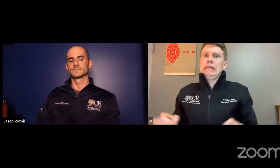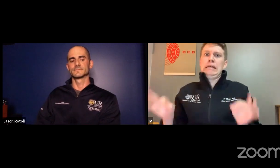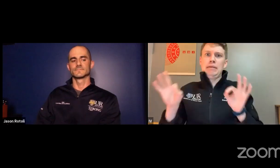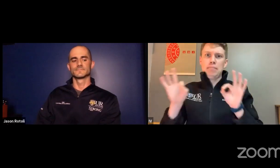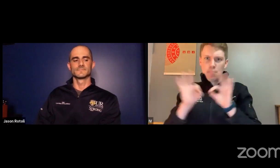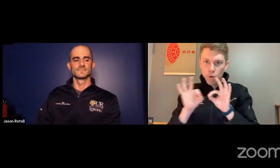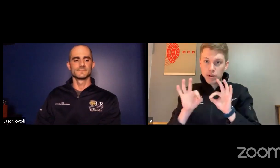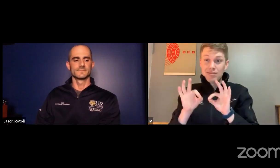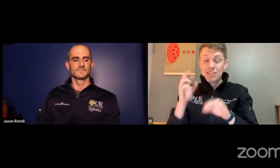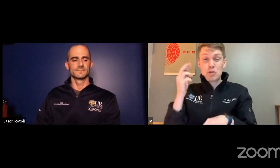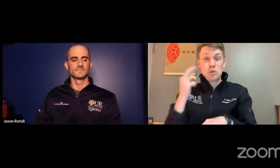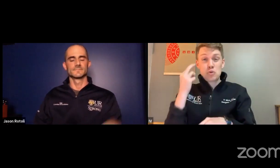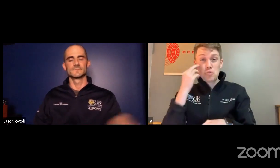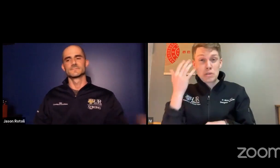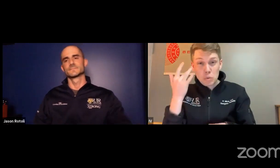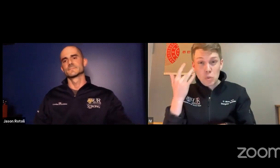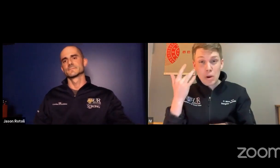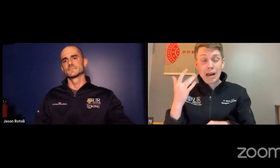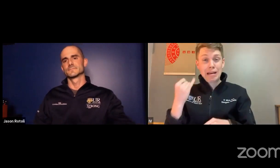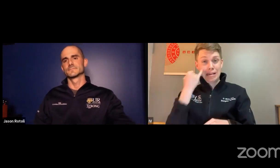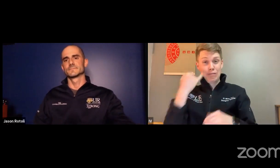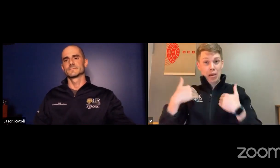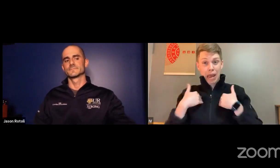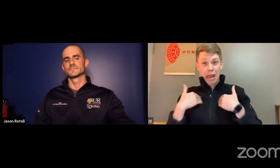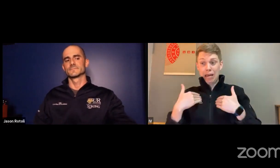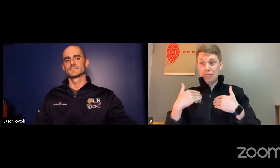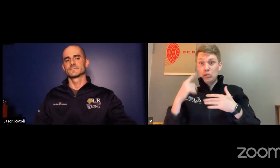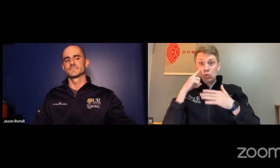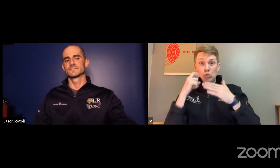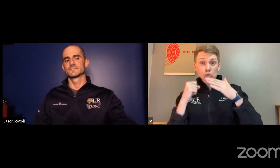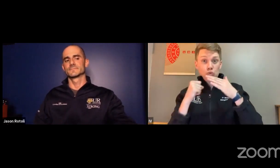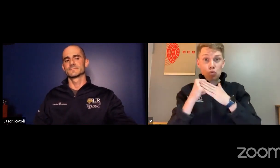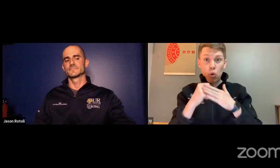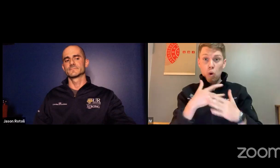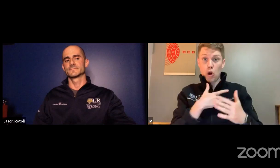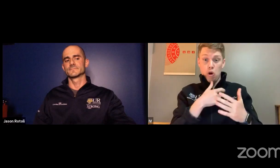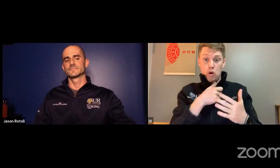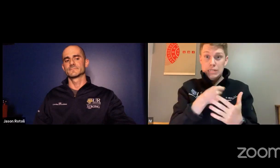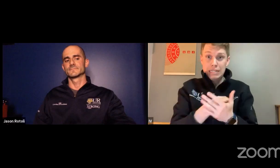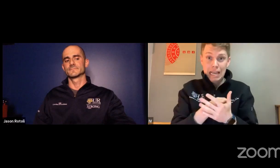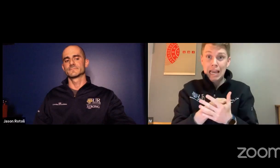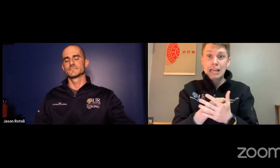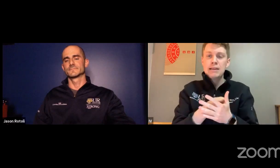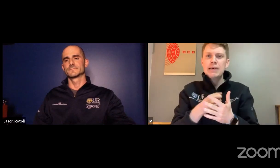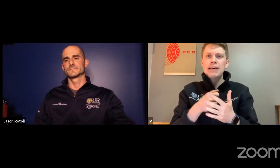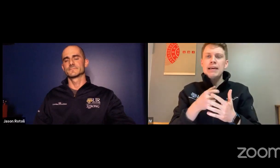related and how they are such important warnings. Because these issues with heart